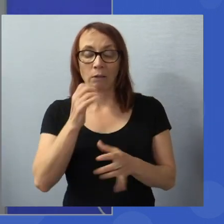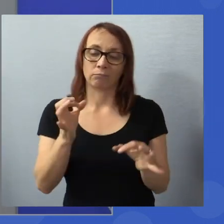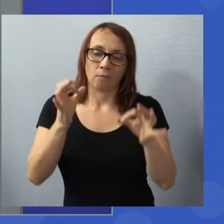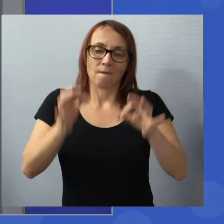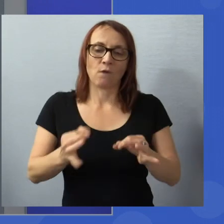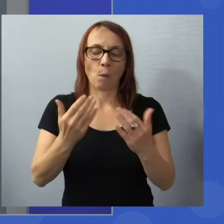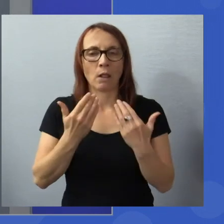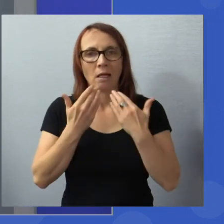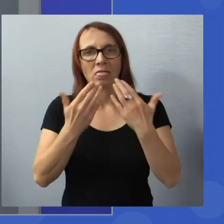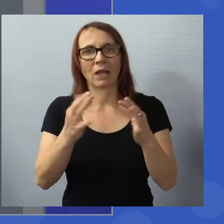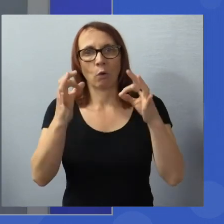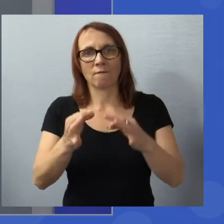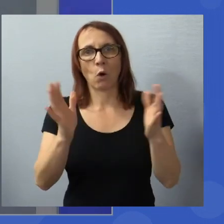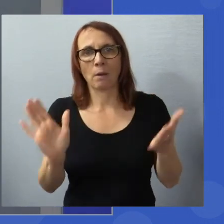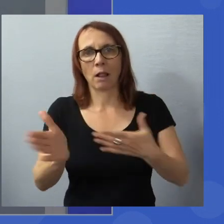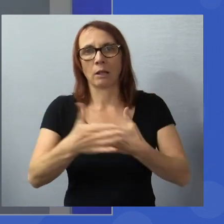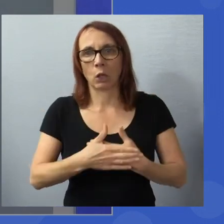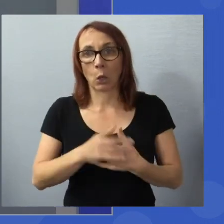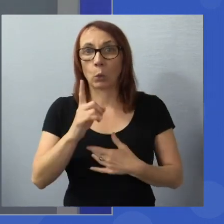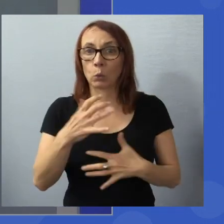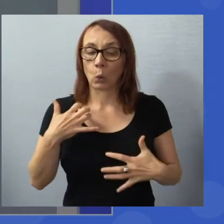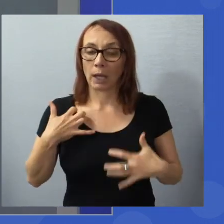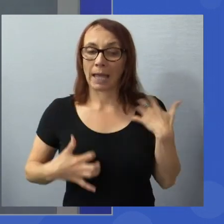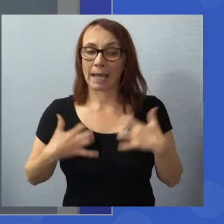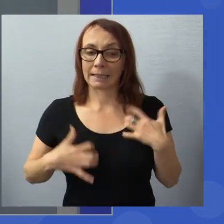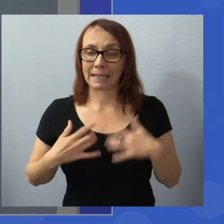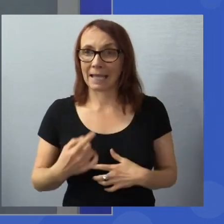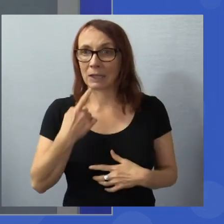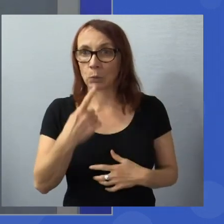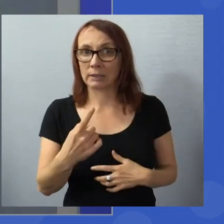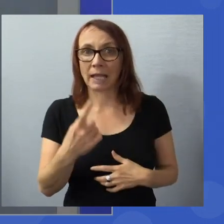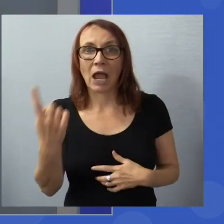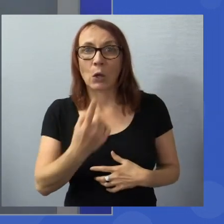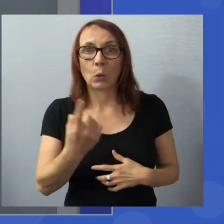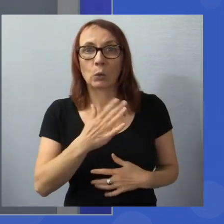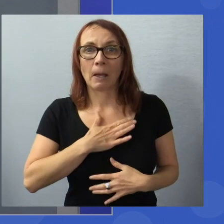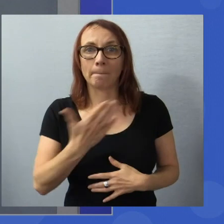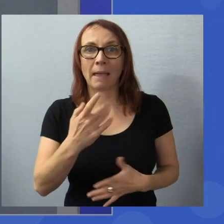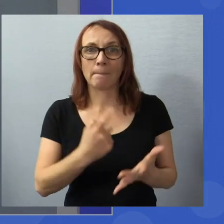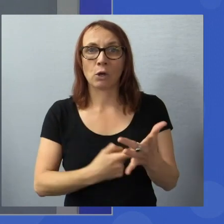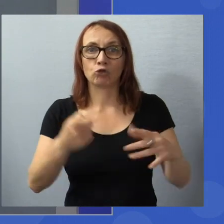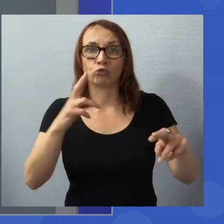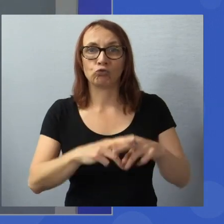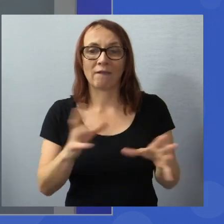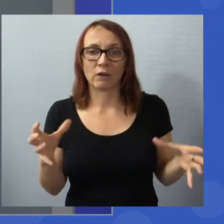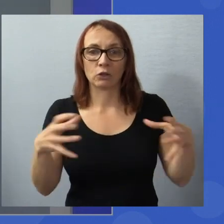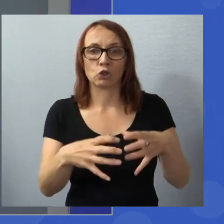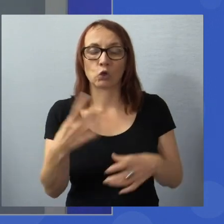clothes and very exciting tell you who's on the members reference group so you're going to find out before we leave but Kate's going to do that after we've done